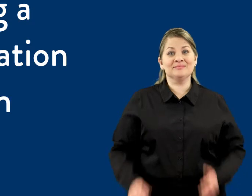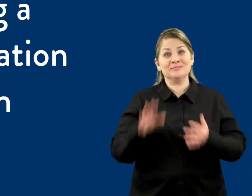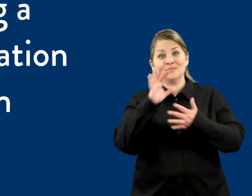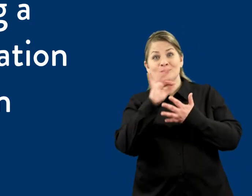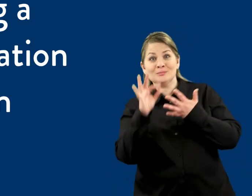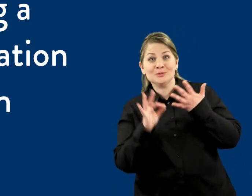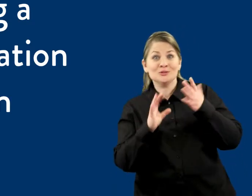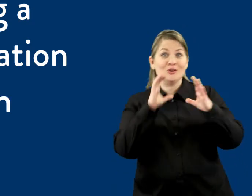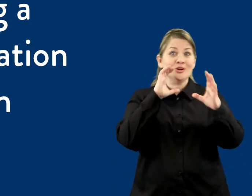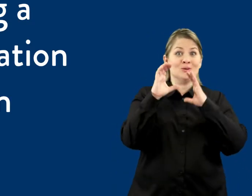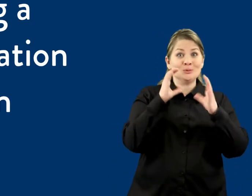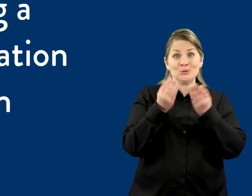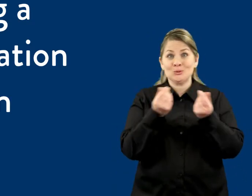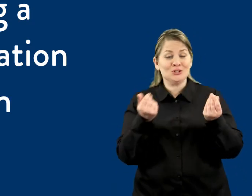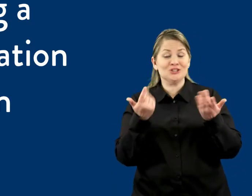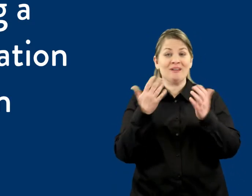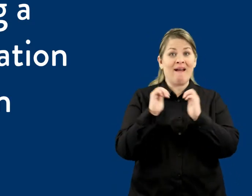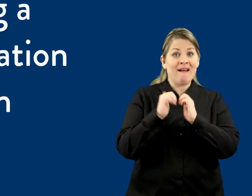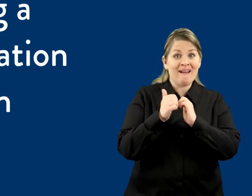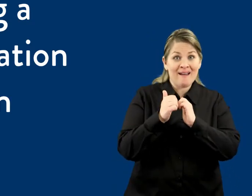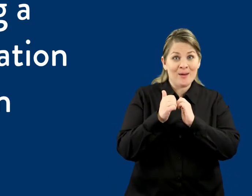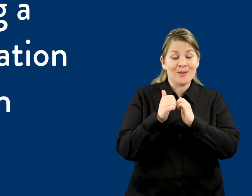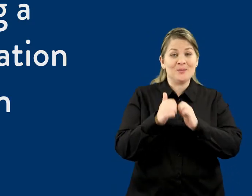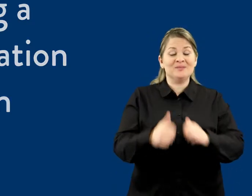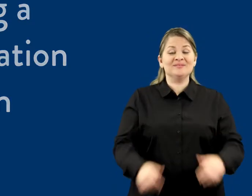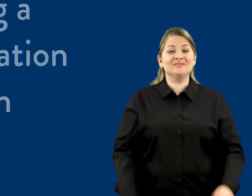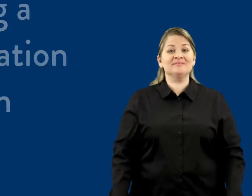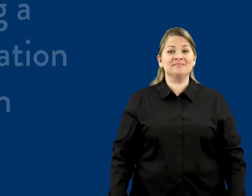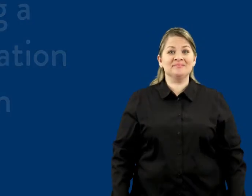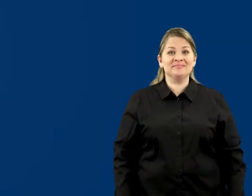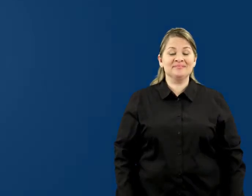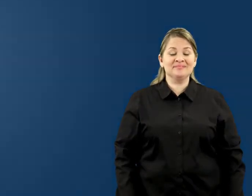Choosing a communication solution.